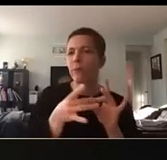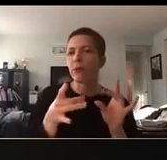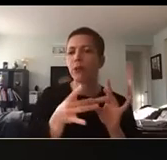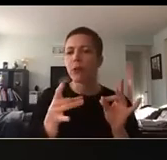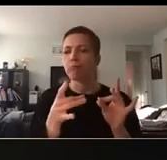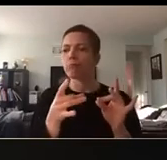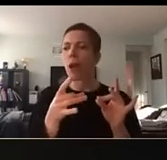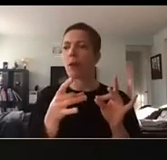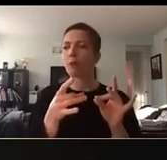For example,